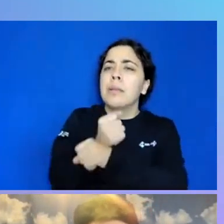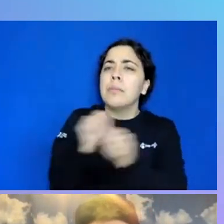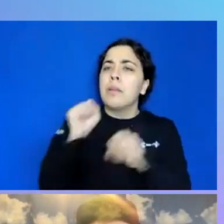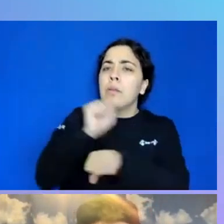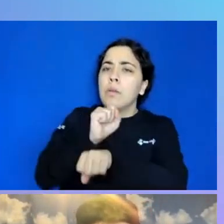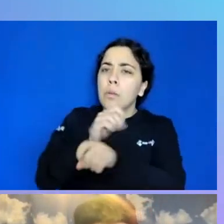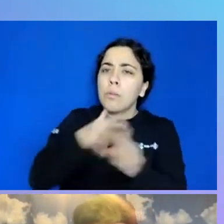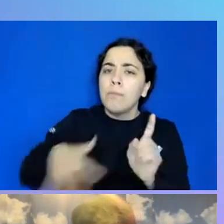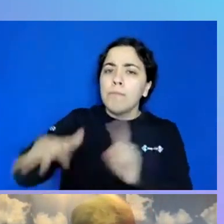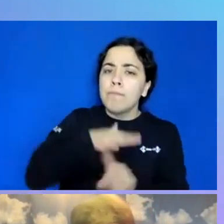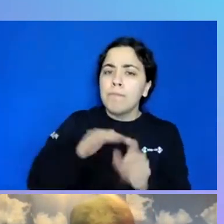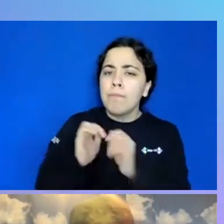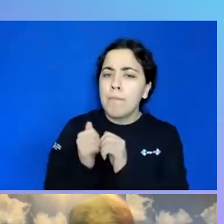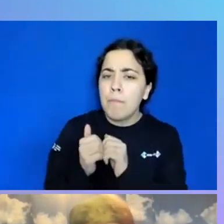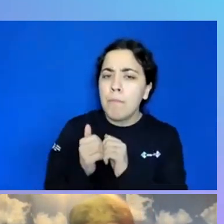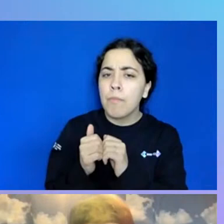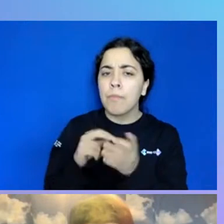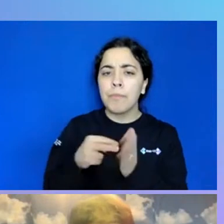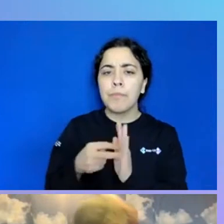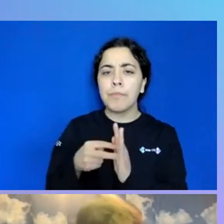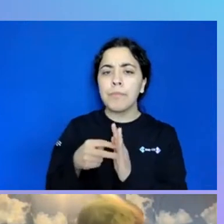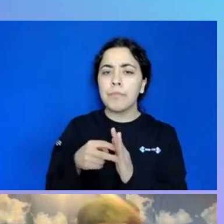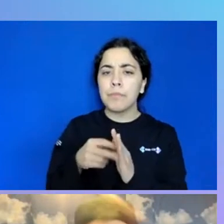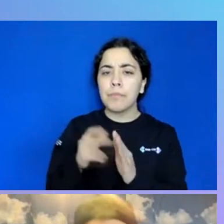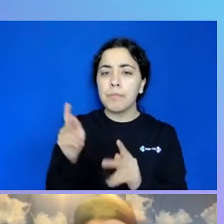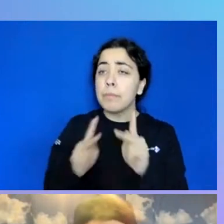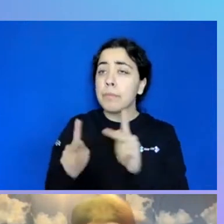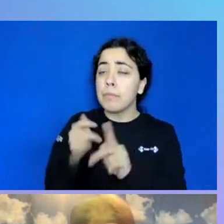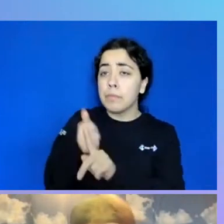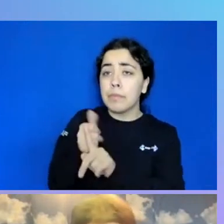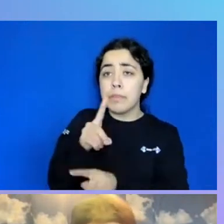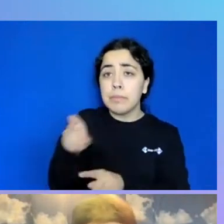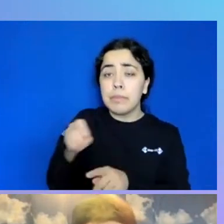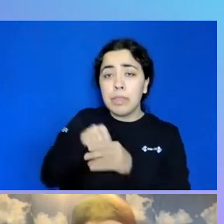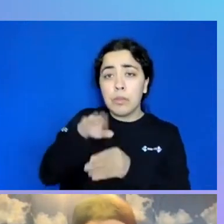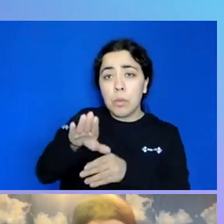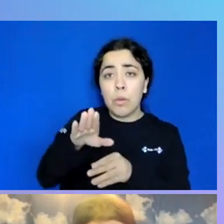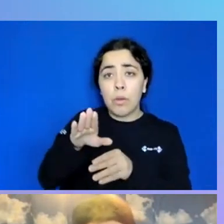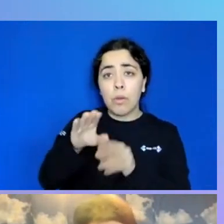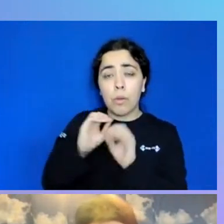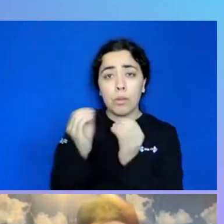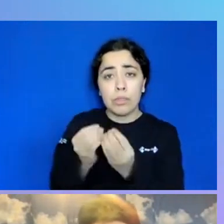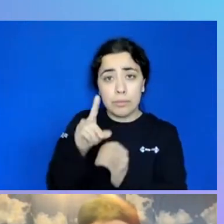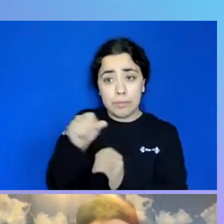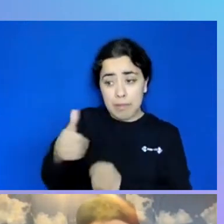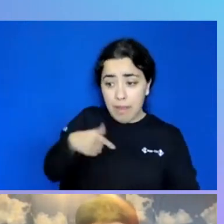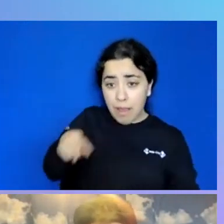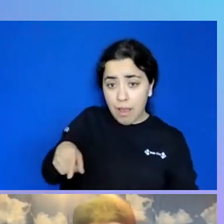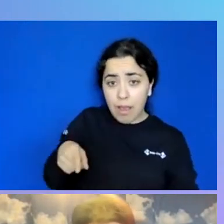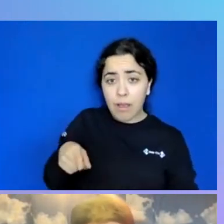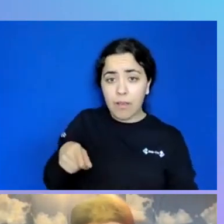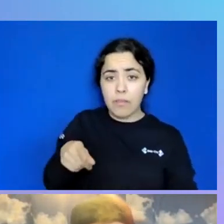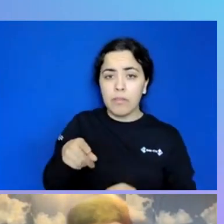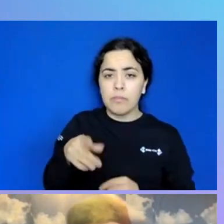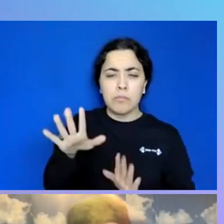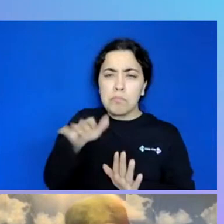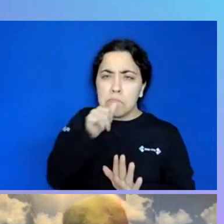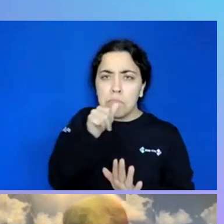with disabilities in your organization, in benchmarking people with disabilities and